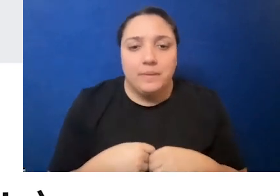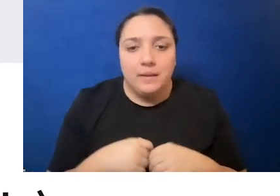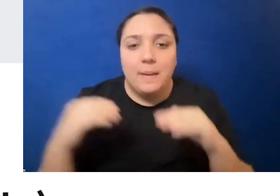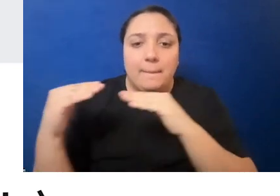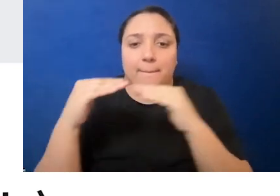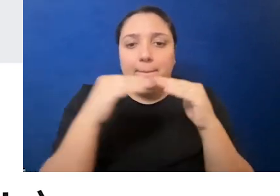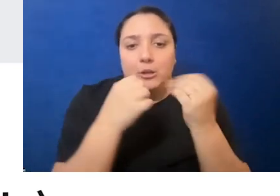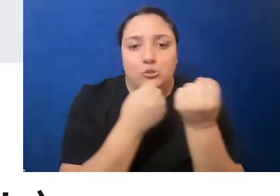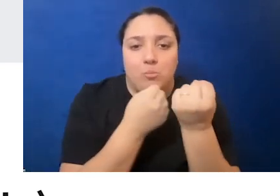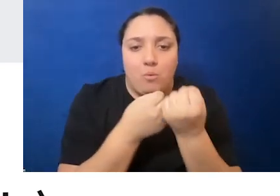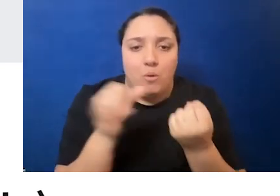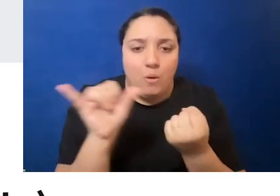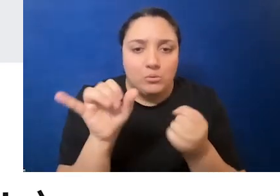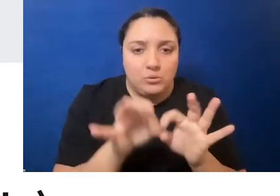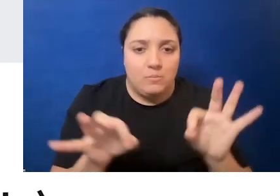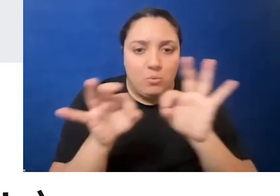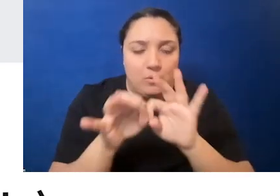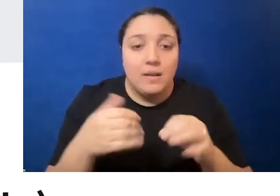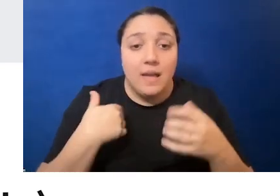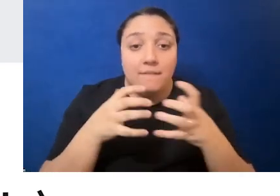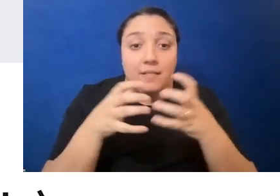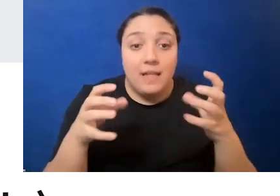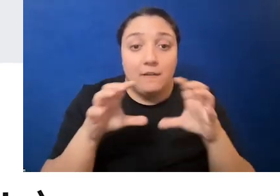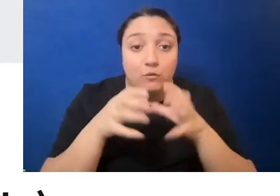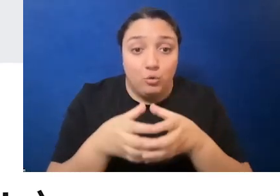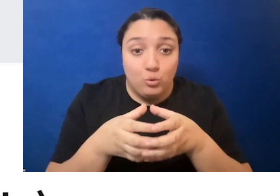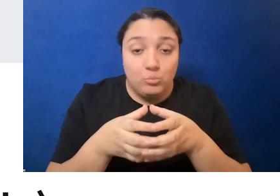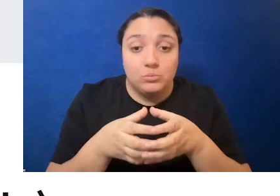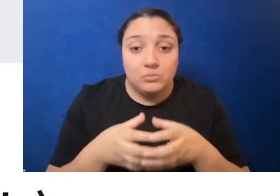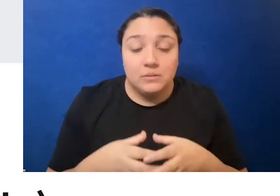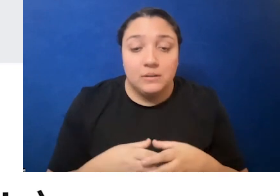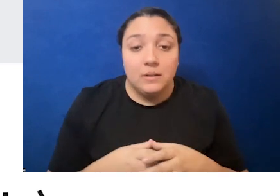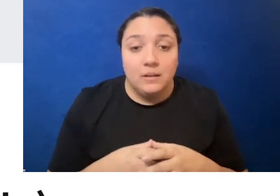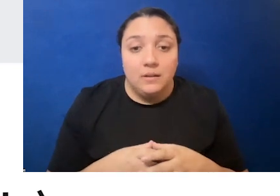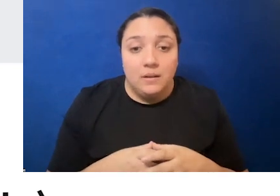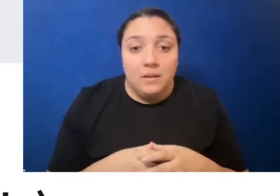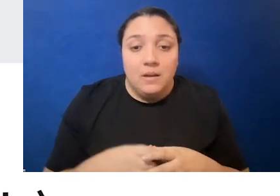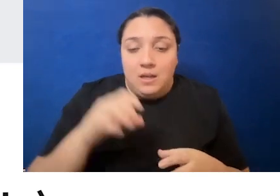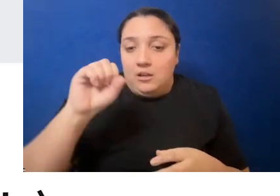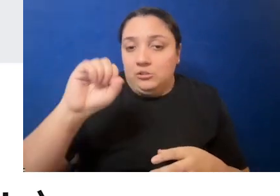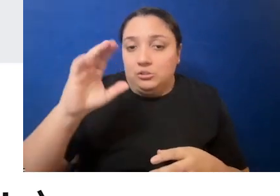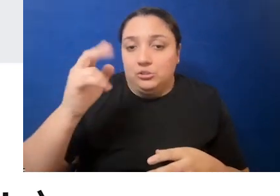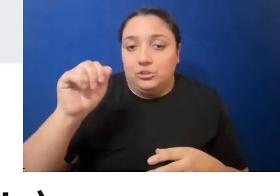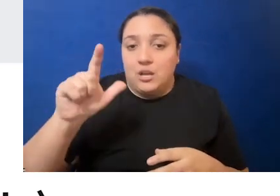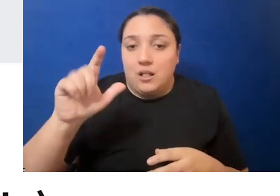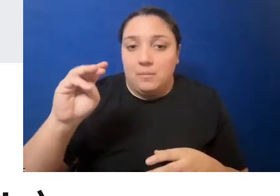AND WE ACKNOWLEDGE THEIR FEELINGS AND WE WANT TO WORK WITH THEM AND HELP THEM. PEER SUPPORT IS IMPORTANT.